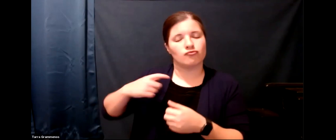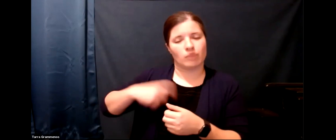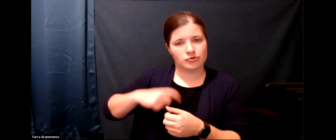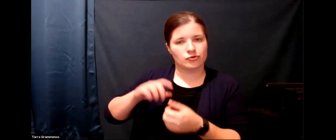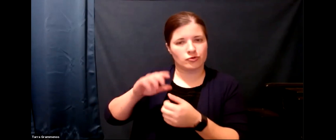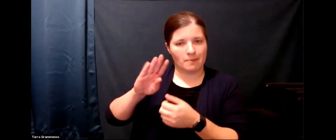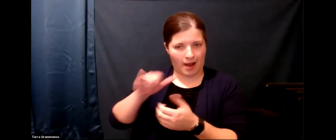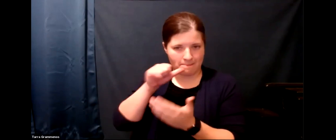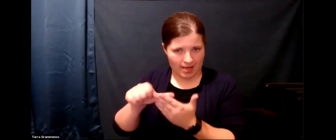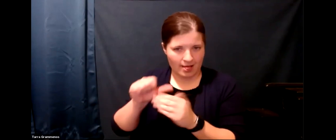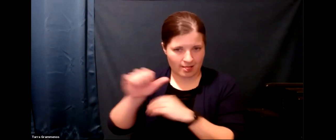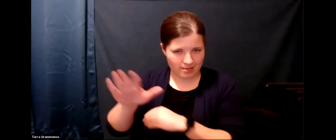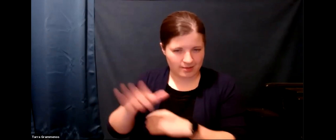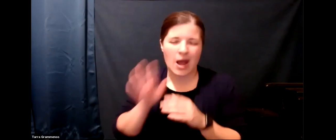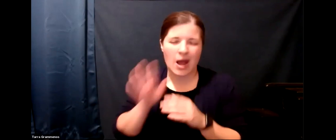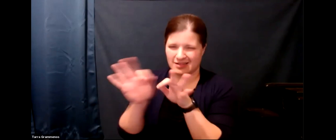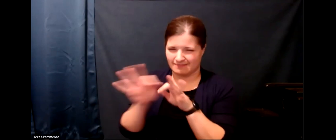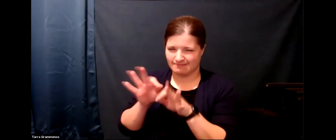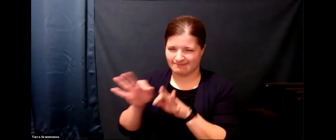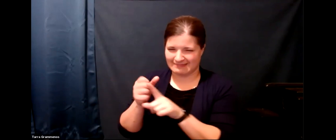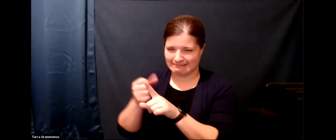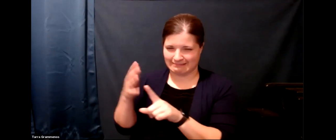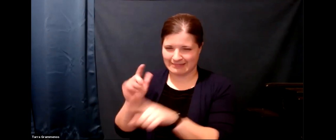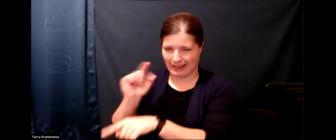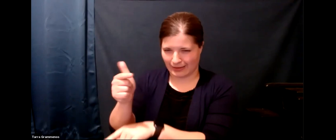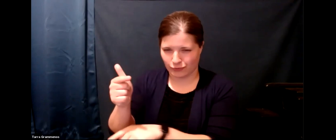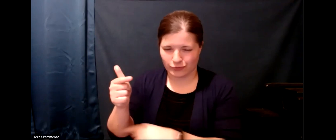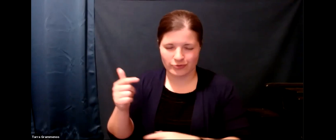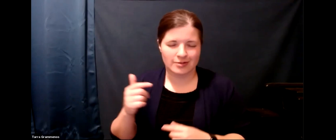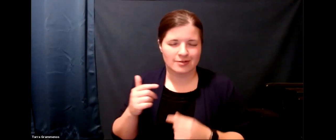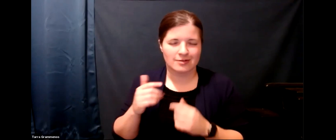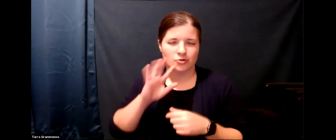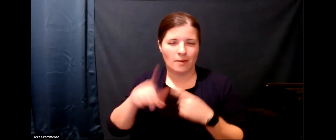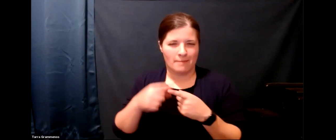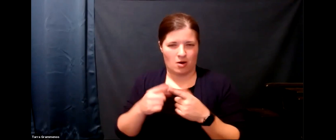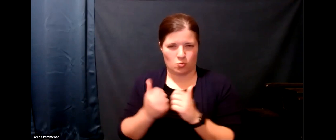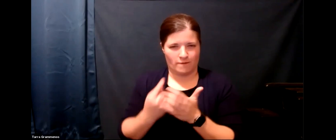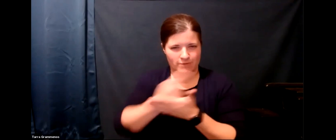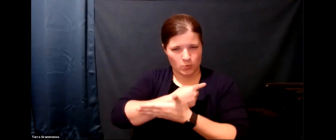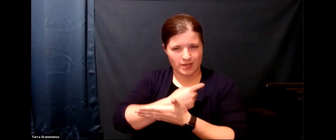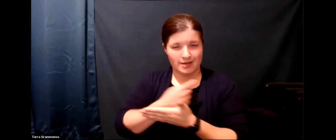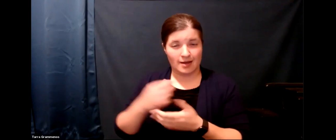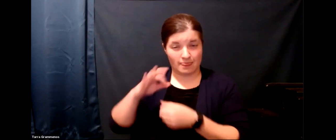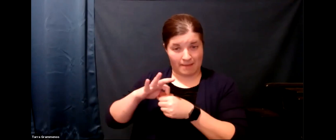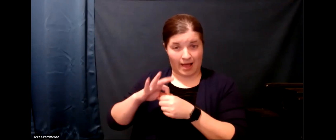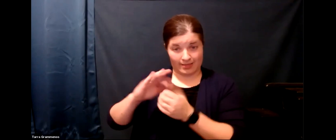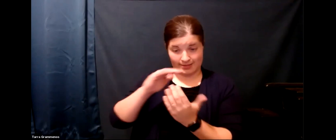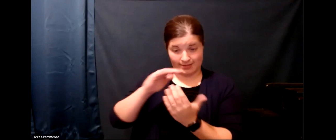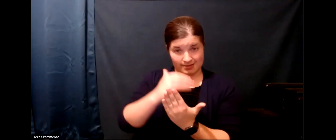And that -- I'll go into that maybe a little bit later when we're talking about reviewing the ballots as they come back.